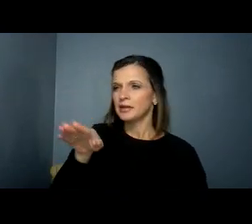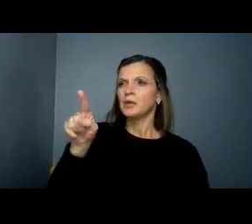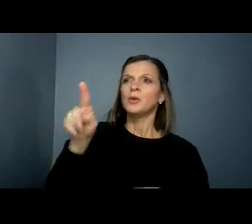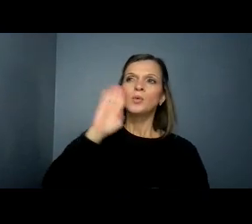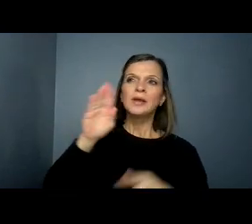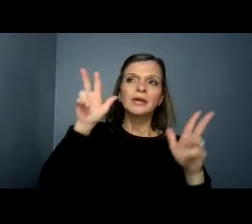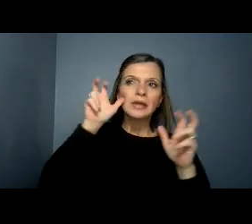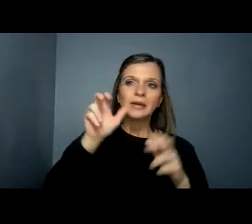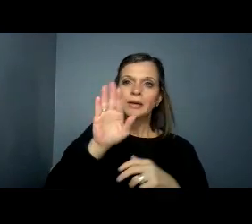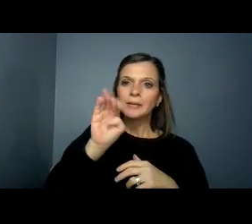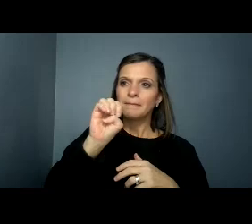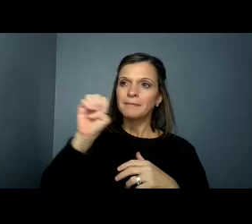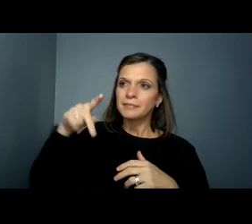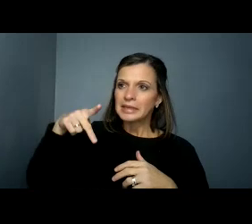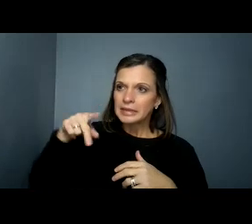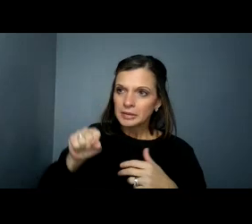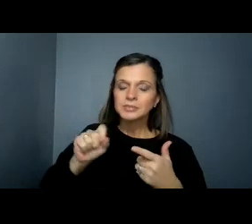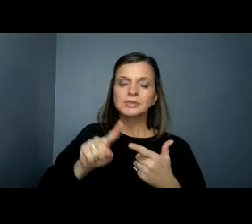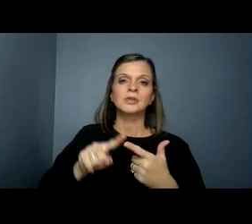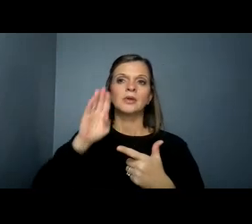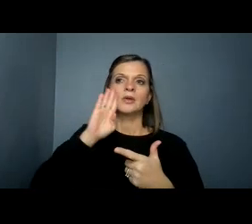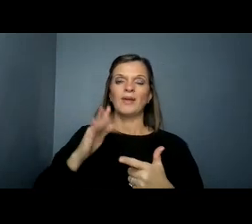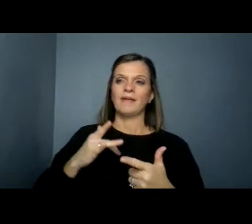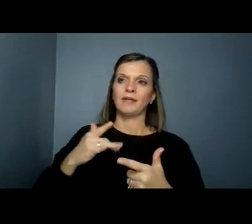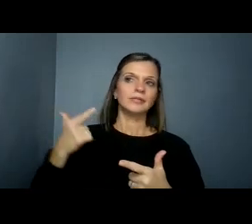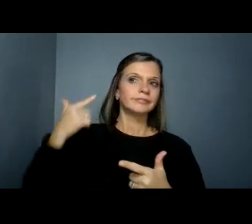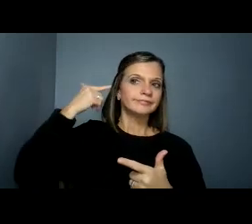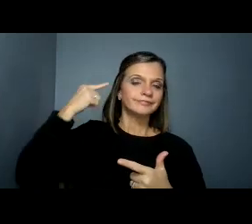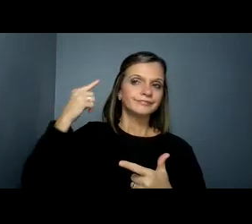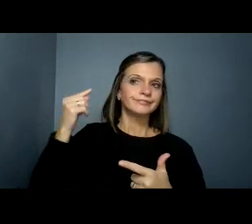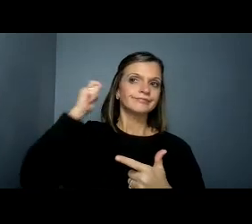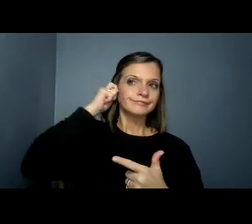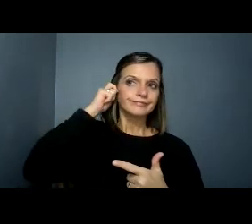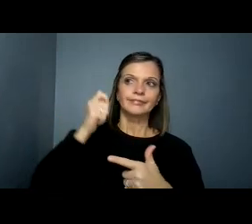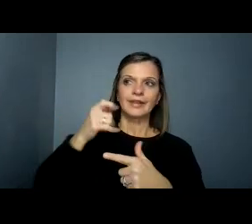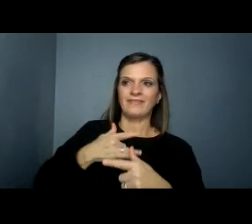their ear. We're gonna make it to. To find out if it's something that's a